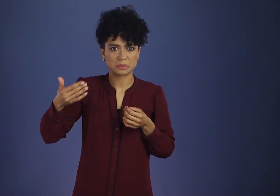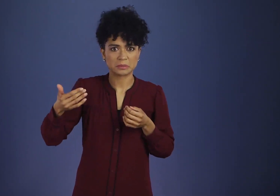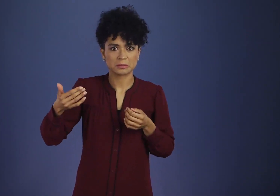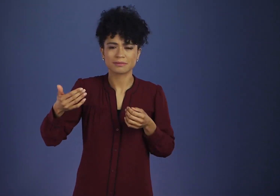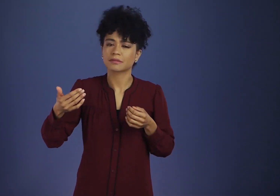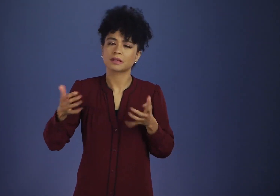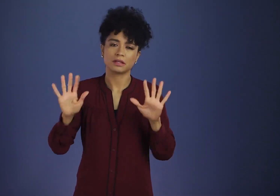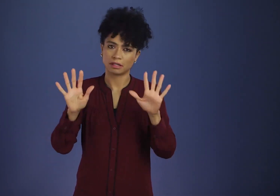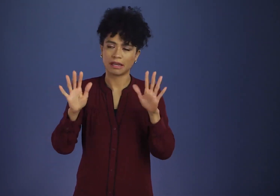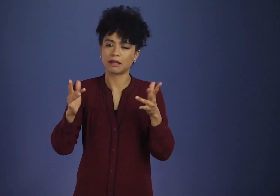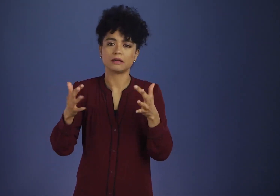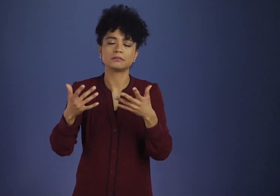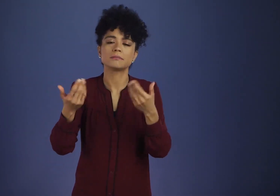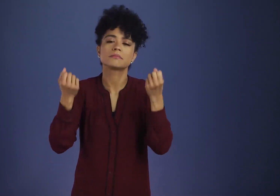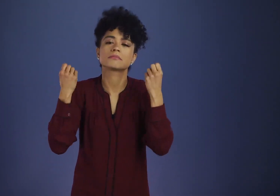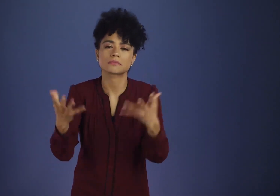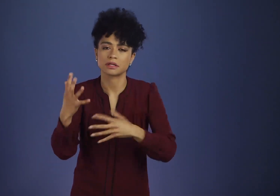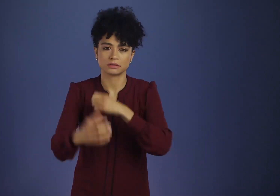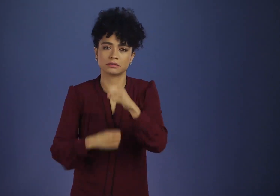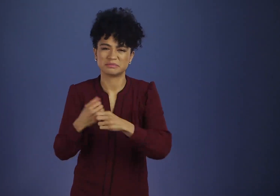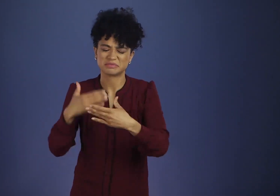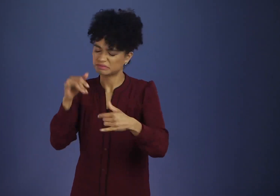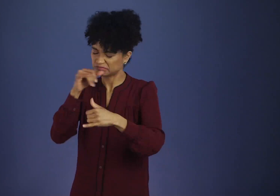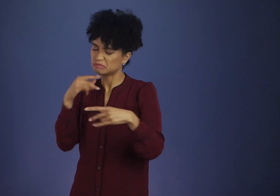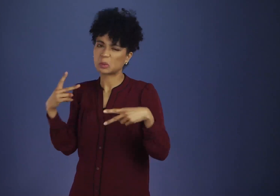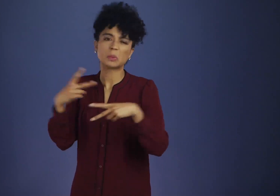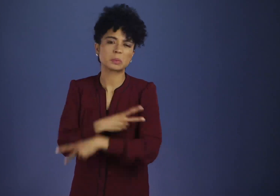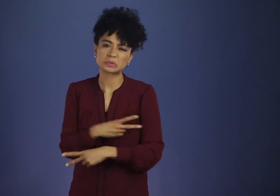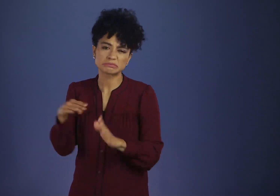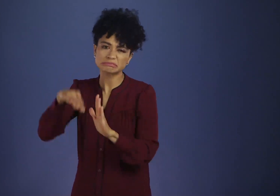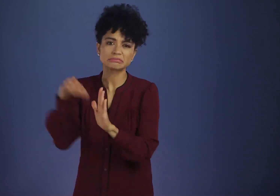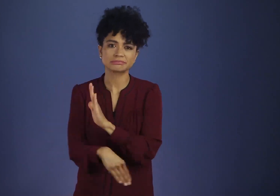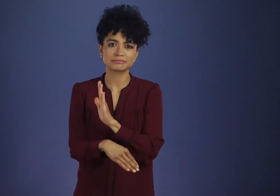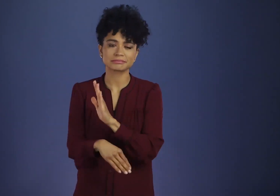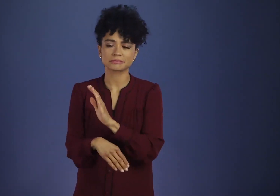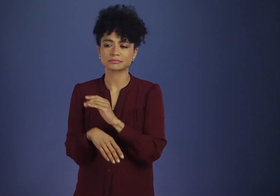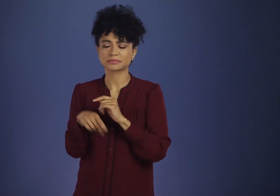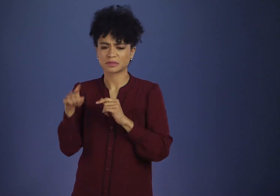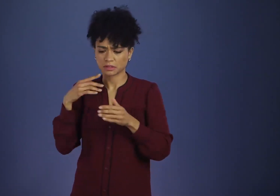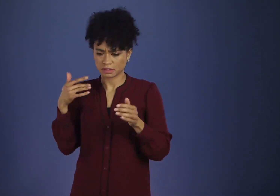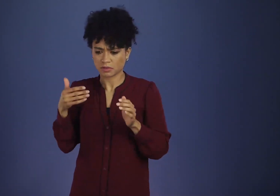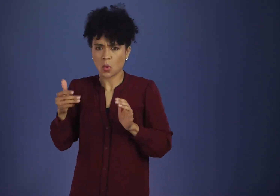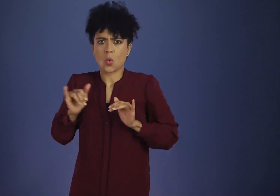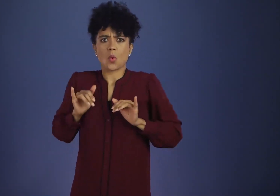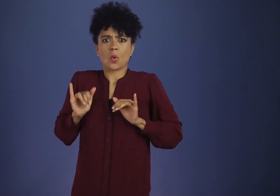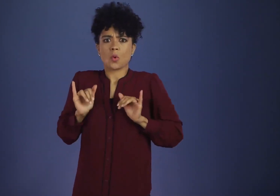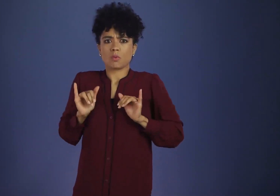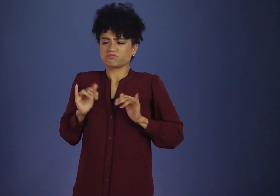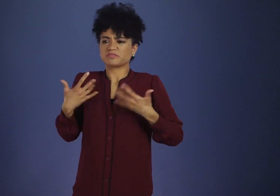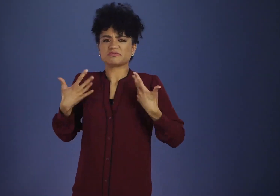After a few such experiences, often years before the onset of extreme difficulties,